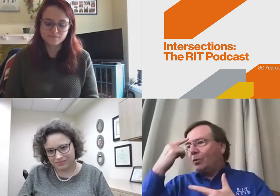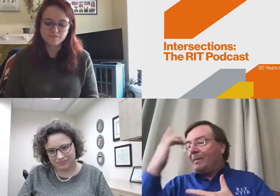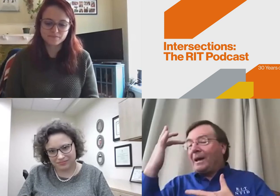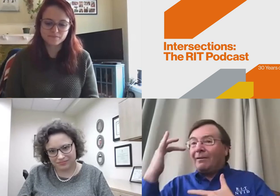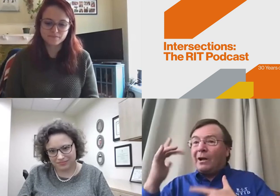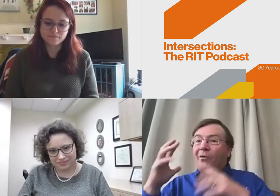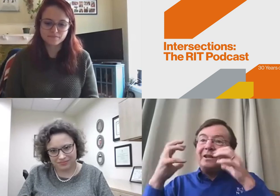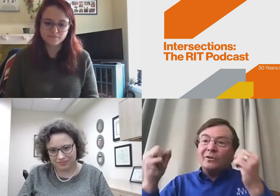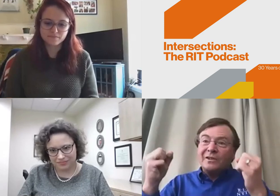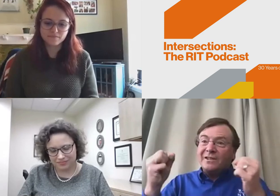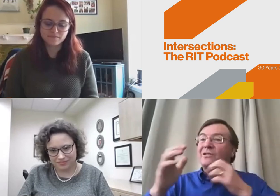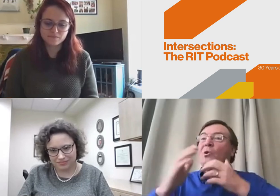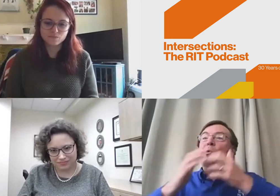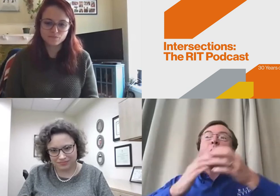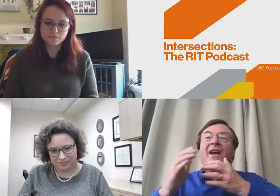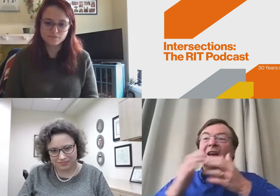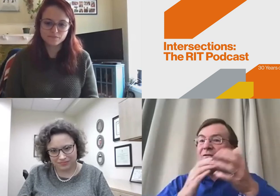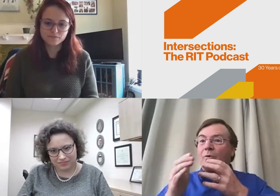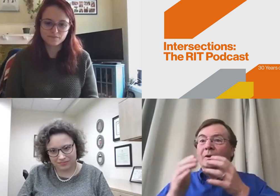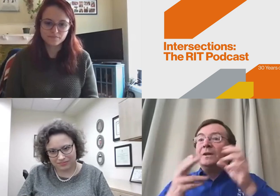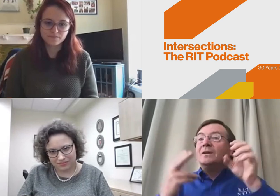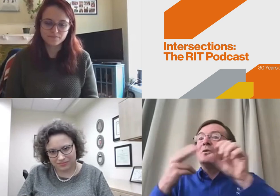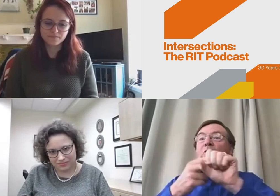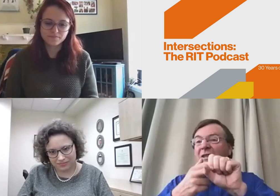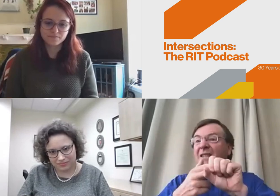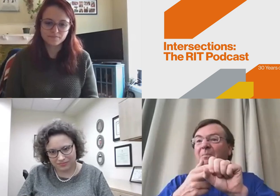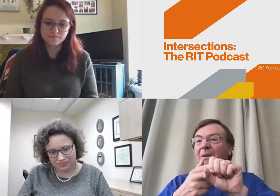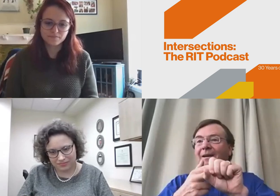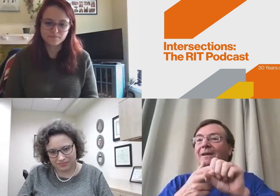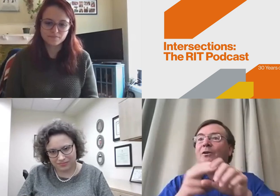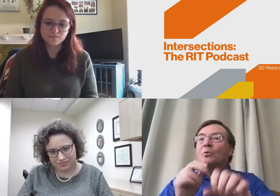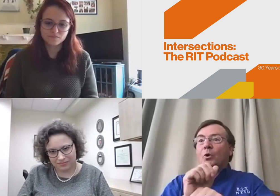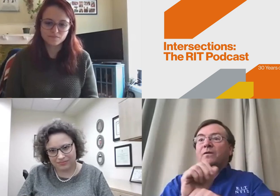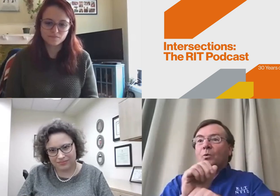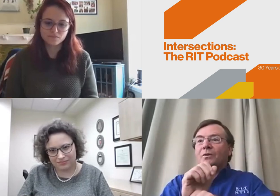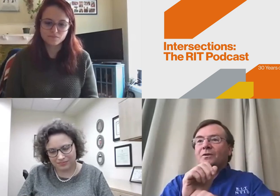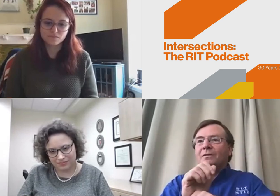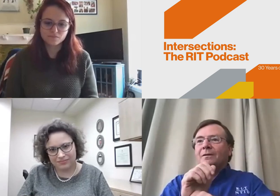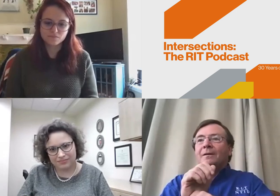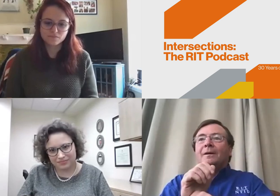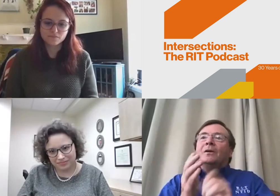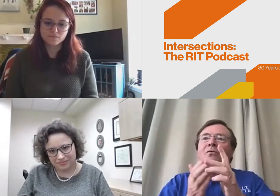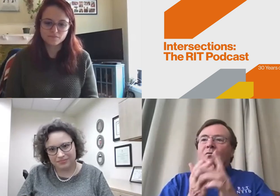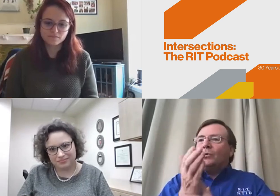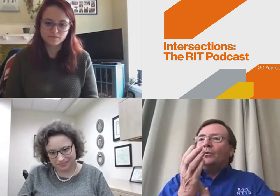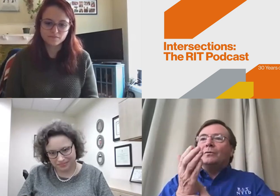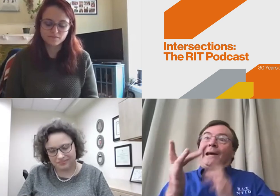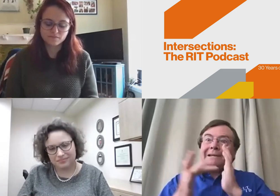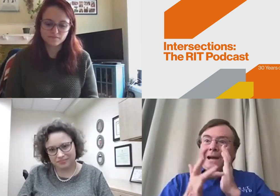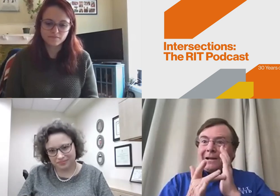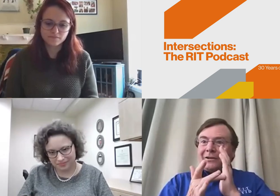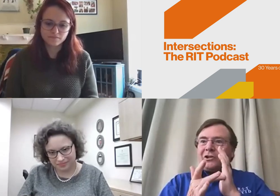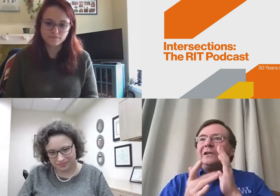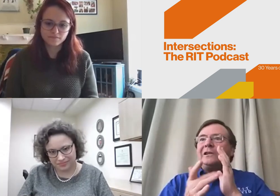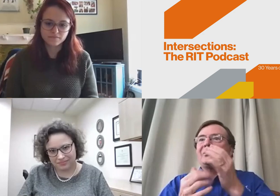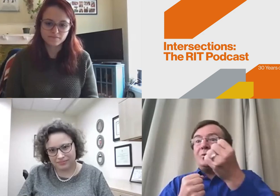mental health illnesses or whatever to participate in the workforce through technology and through